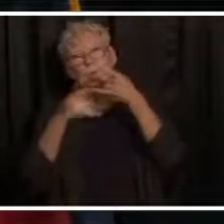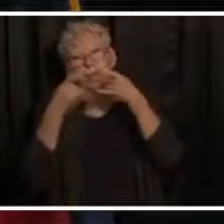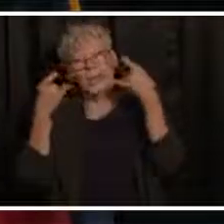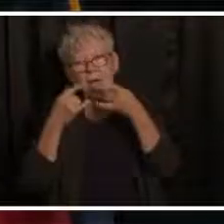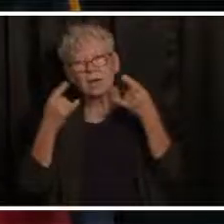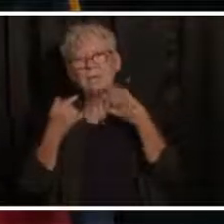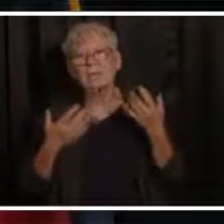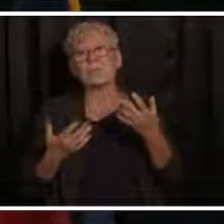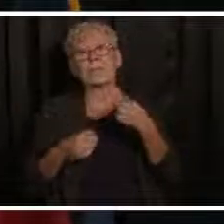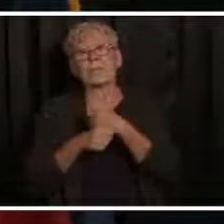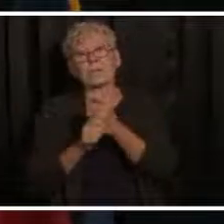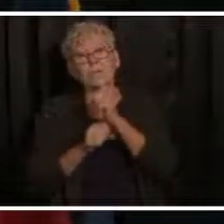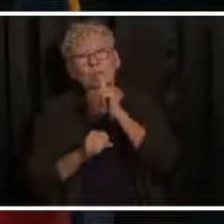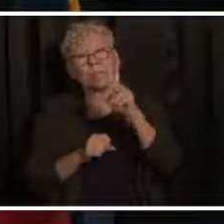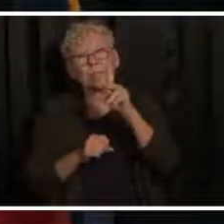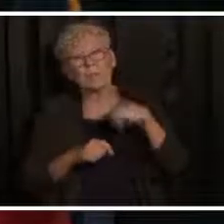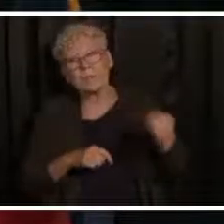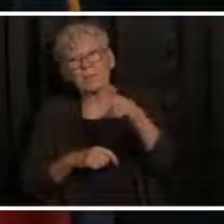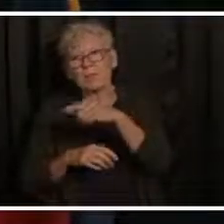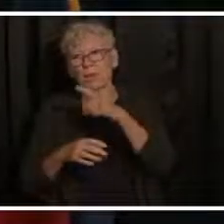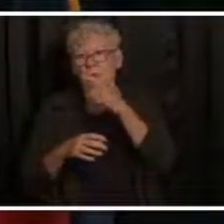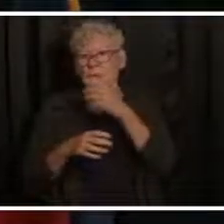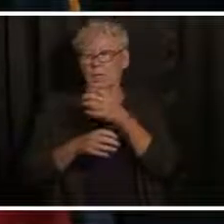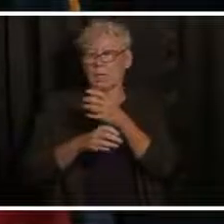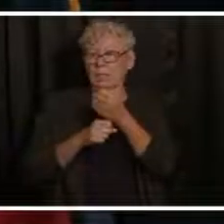every Coloradan who got sick had the very best quality of